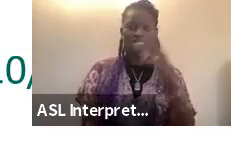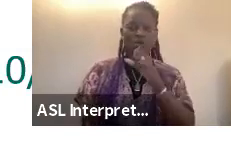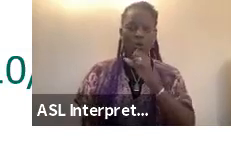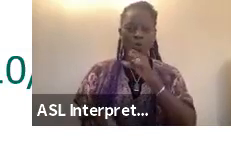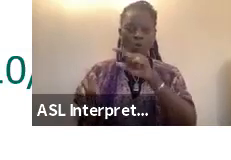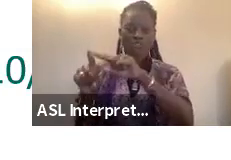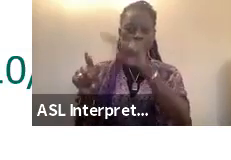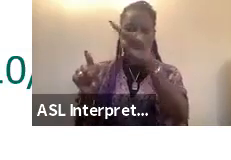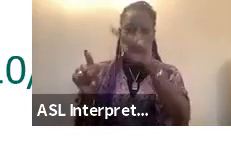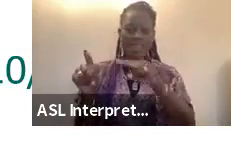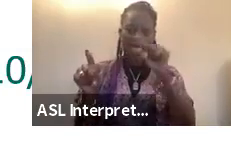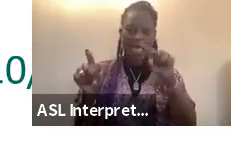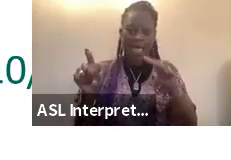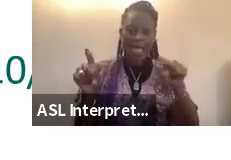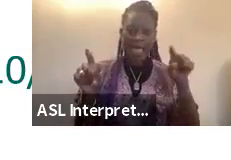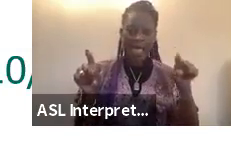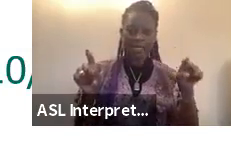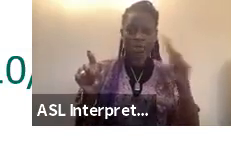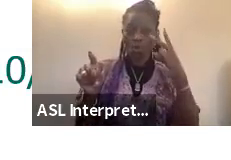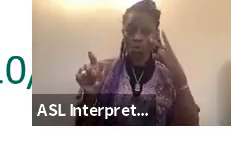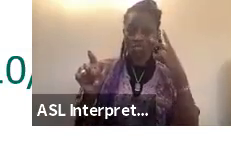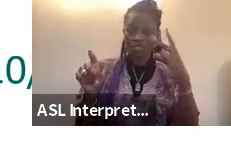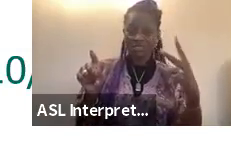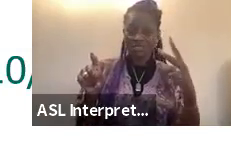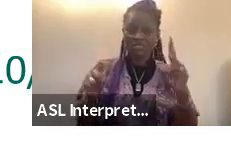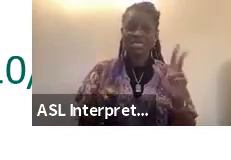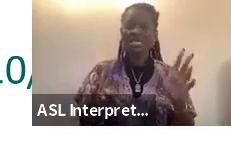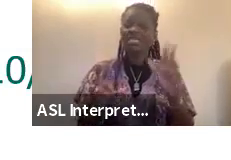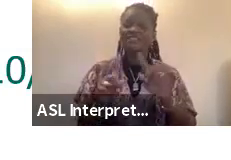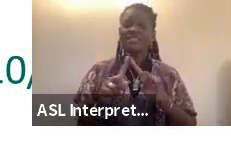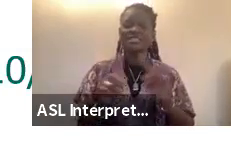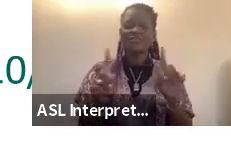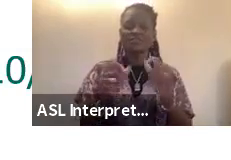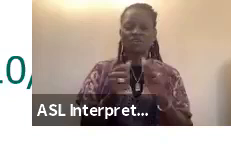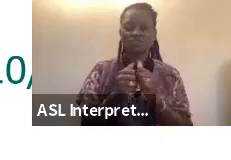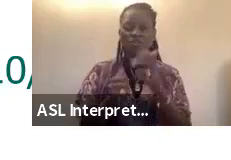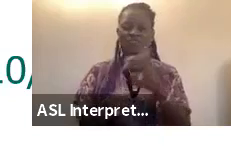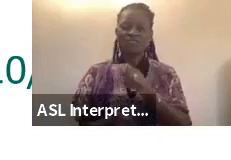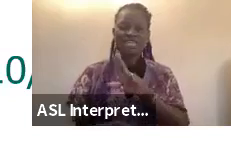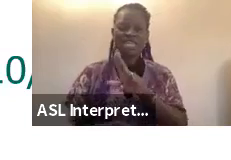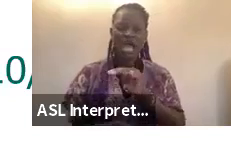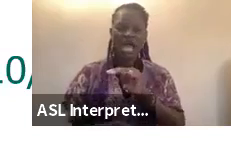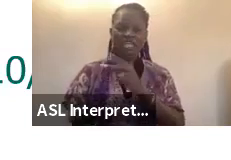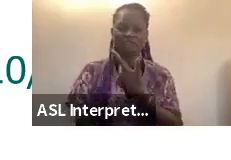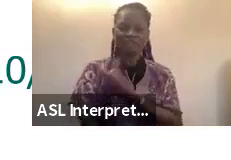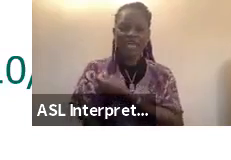The case rate among the unvaccinated population this case rate is about